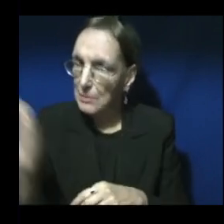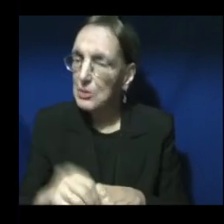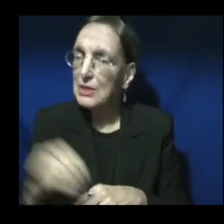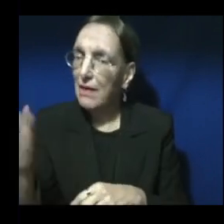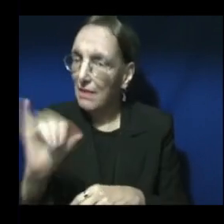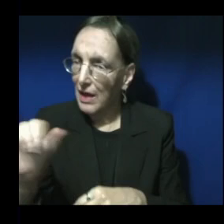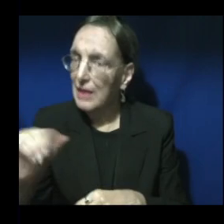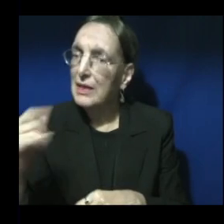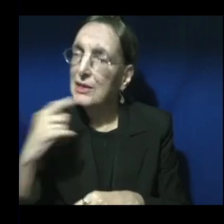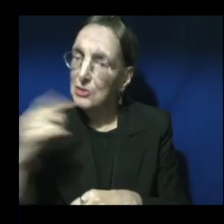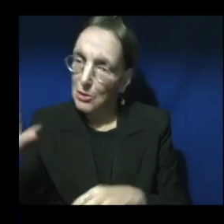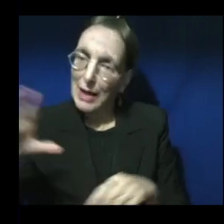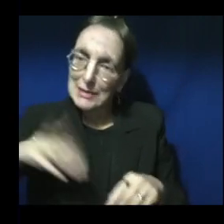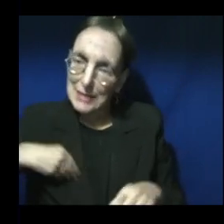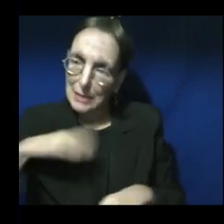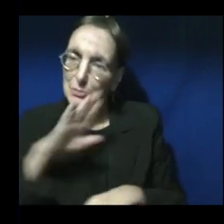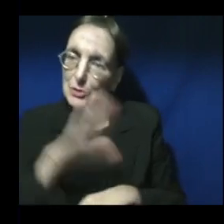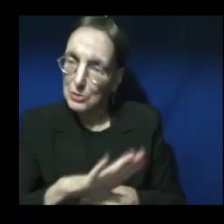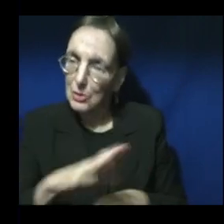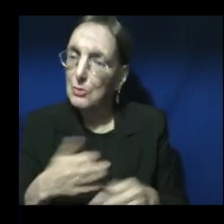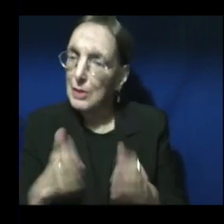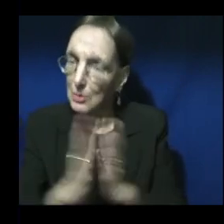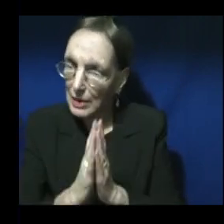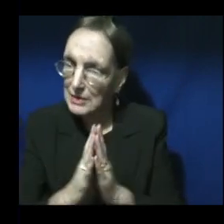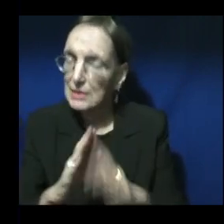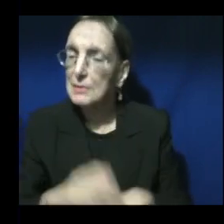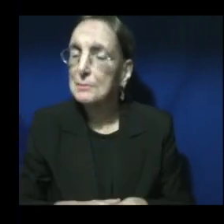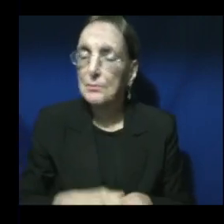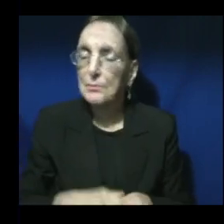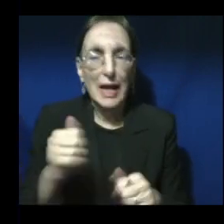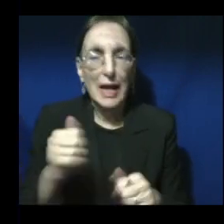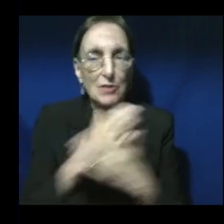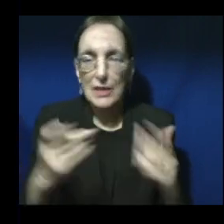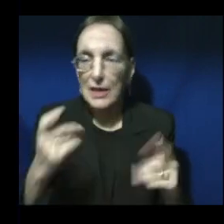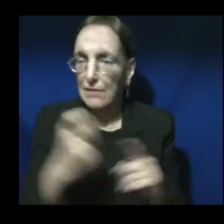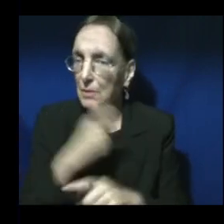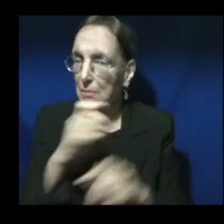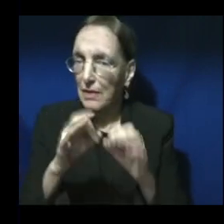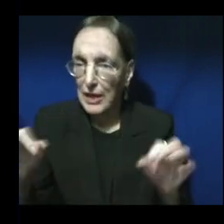suggestion. And in everything from the language we use in email to the language someone might use